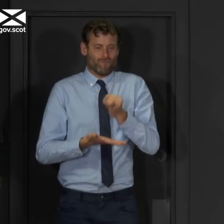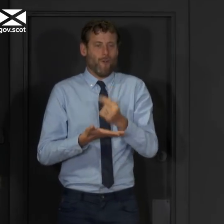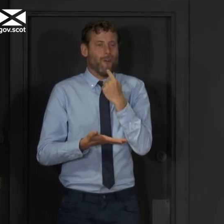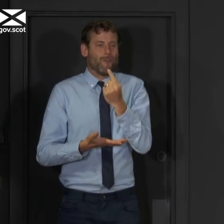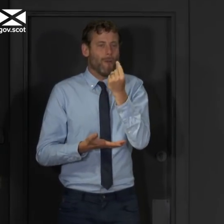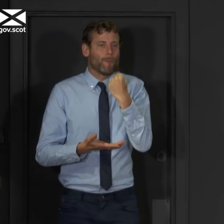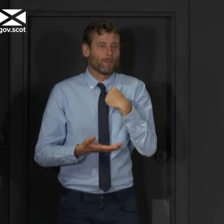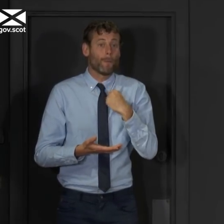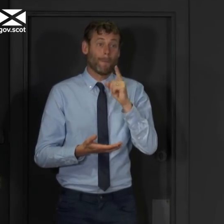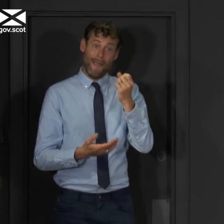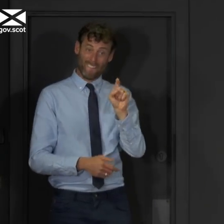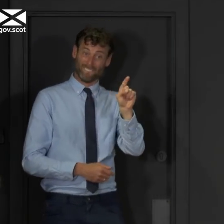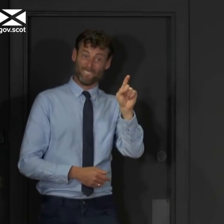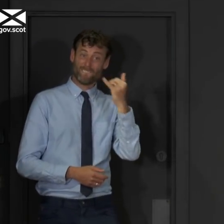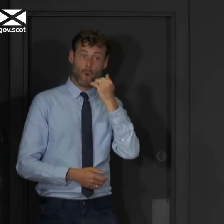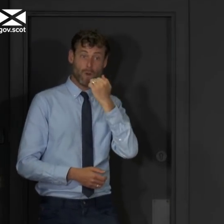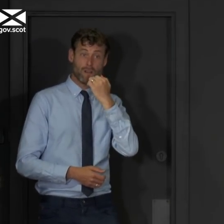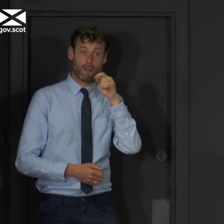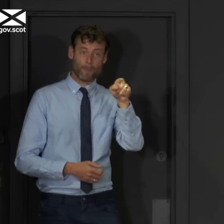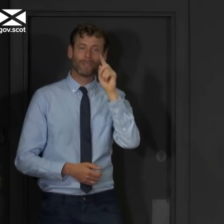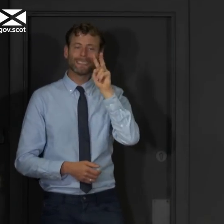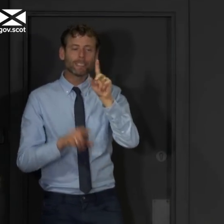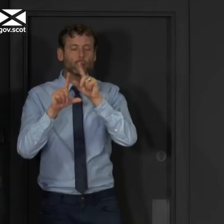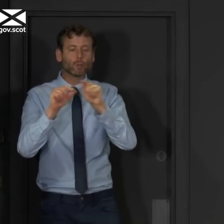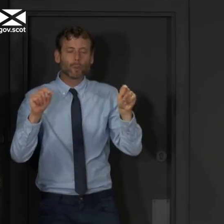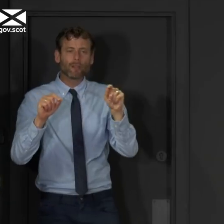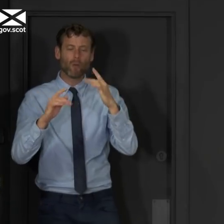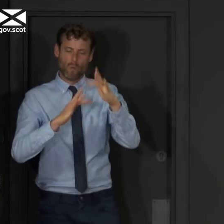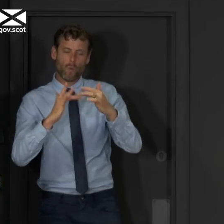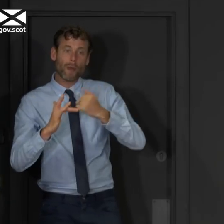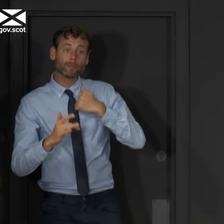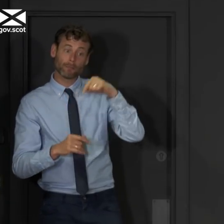people who feel vulnerable and are vulnerable, even if they are not in the shielded category,